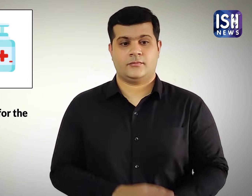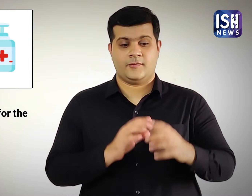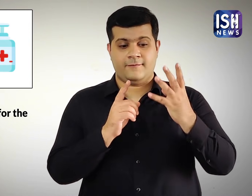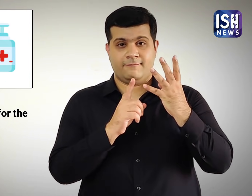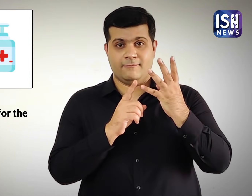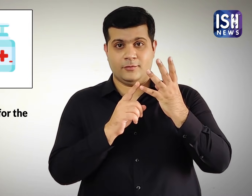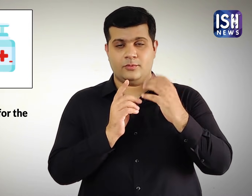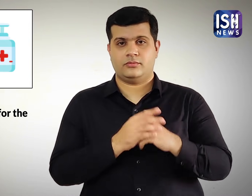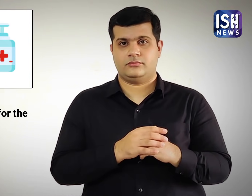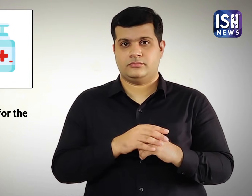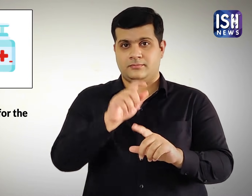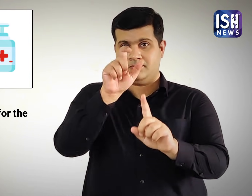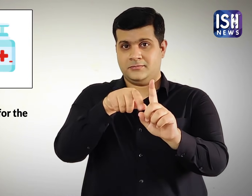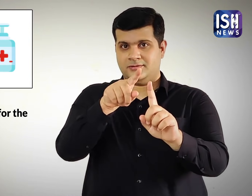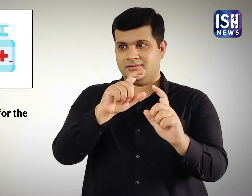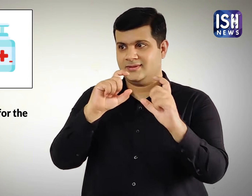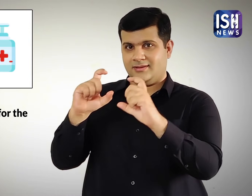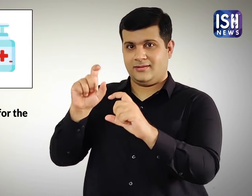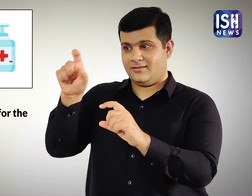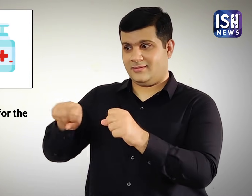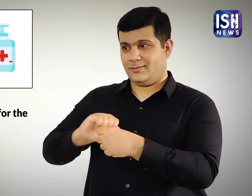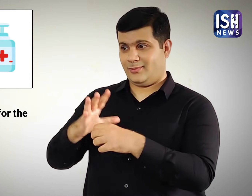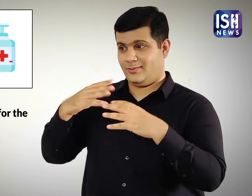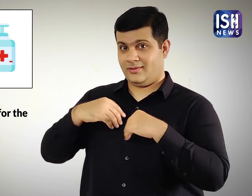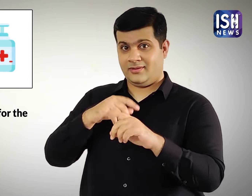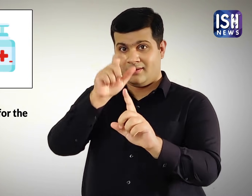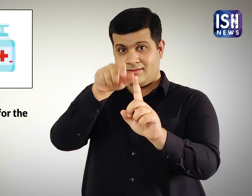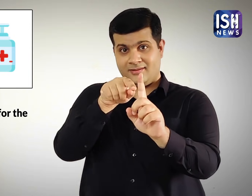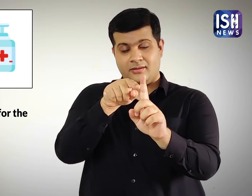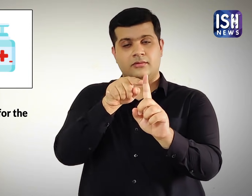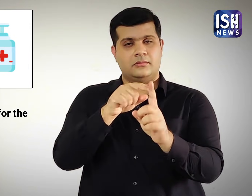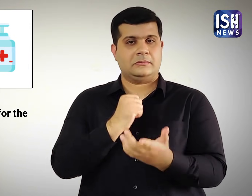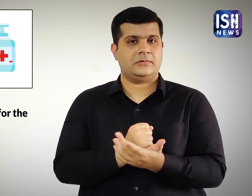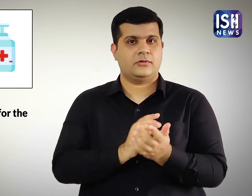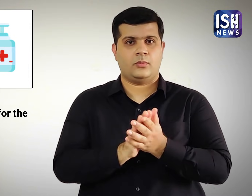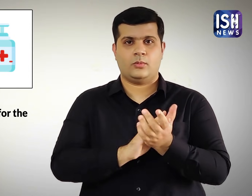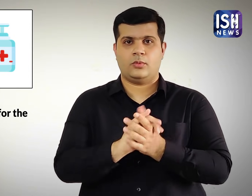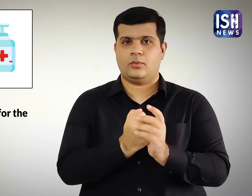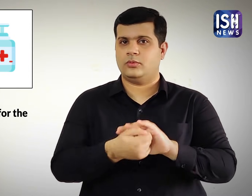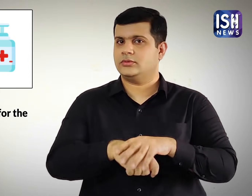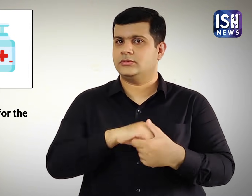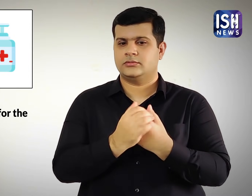4. The Caregiver must keep washing their hands.